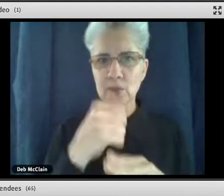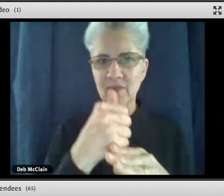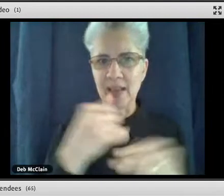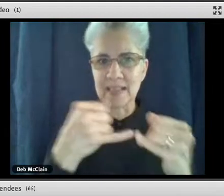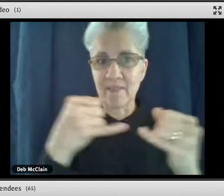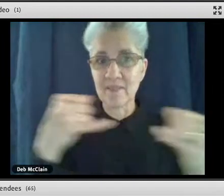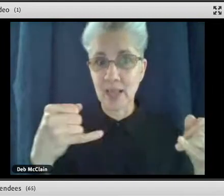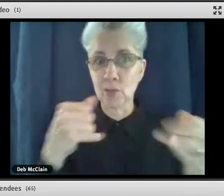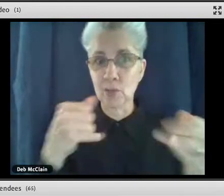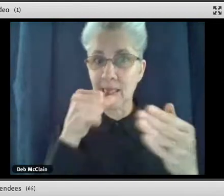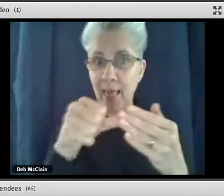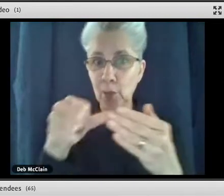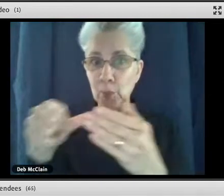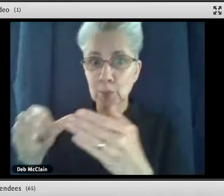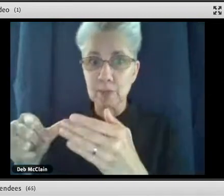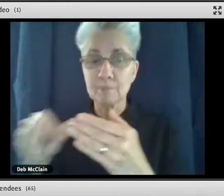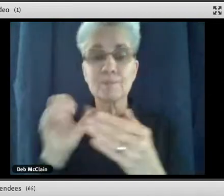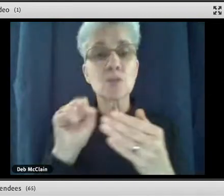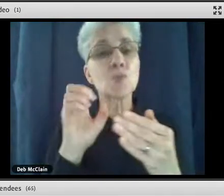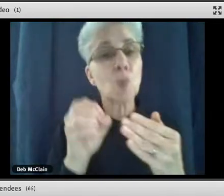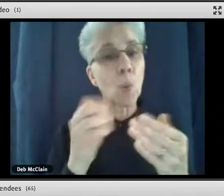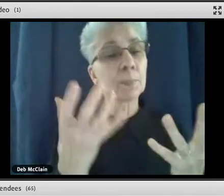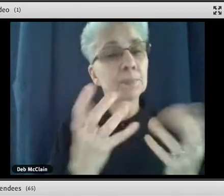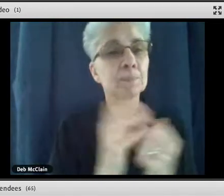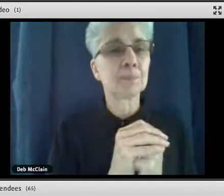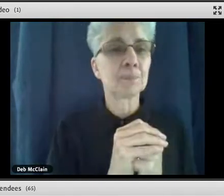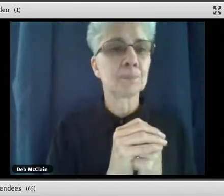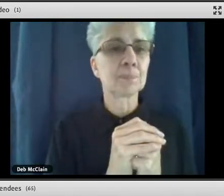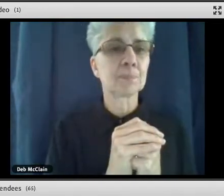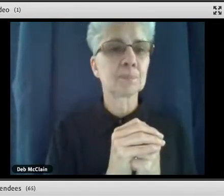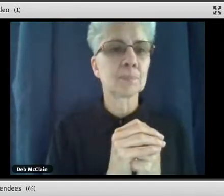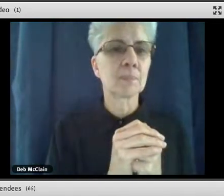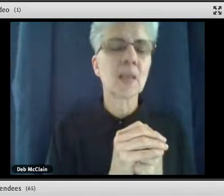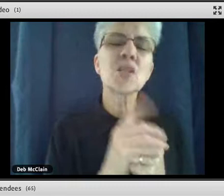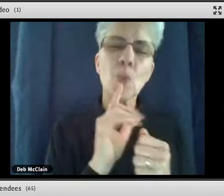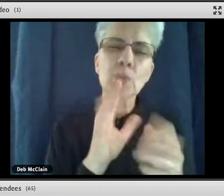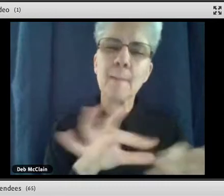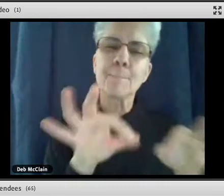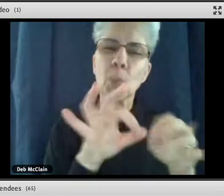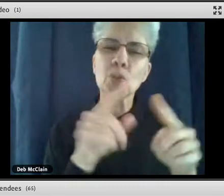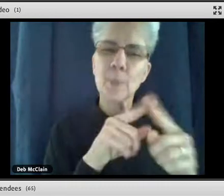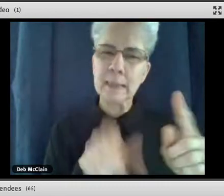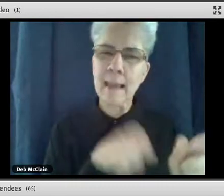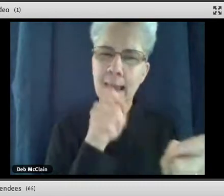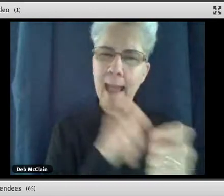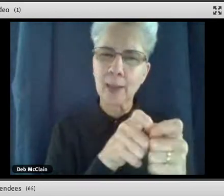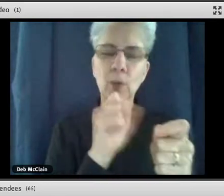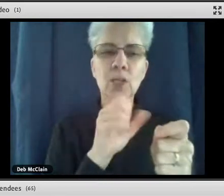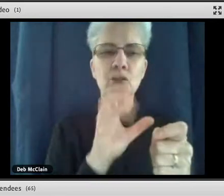this is populated using those fixed fields. Okay, so...